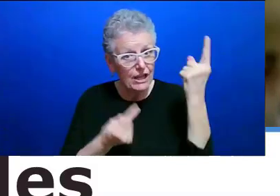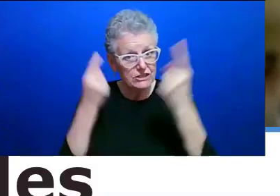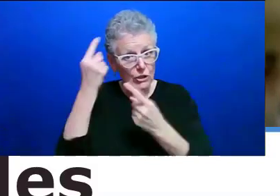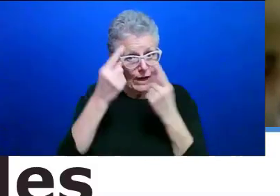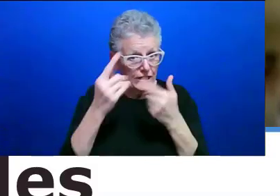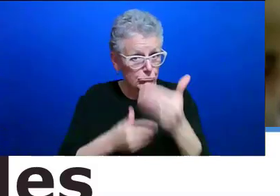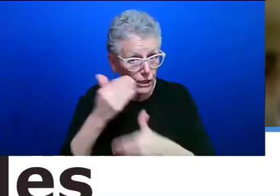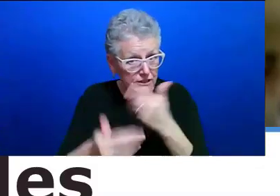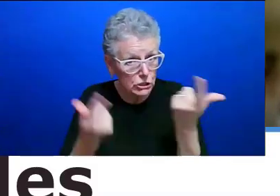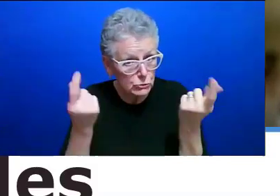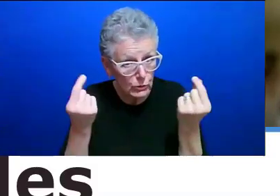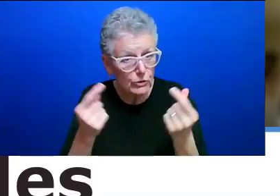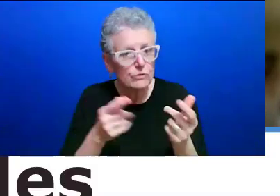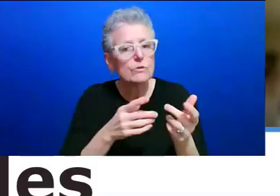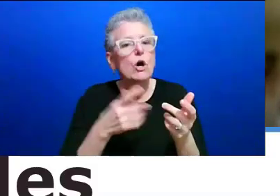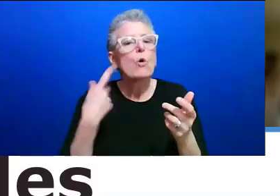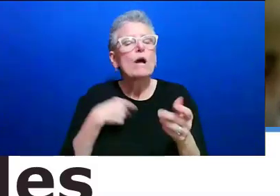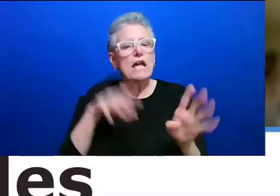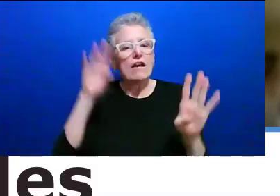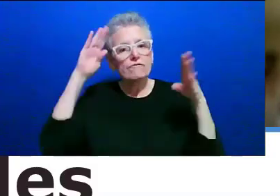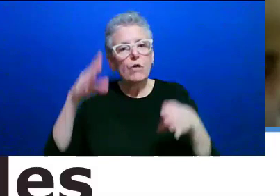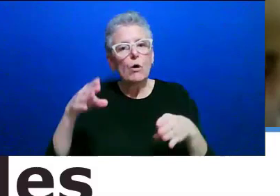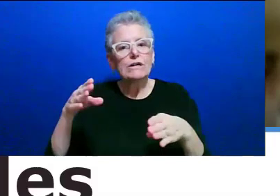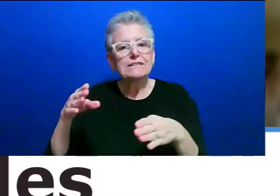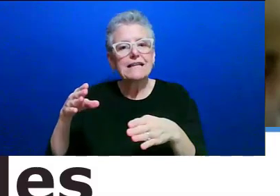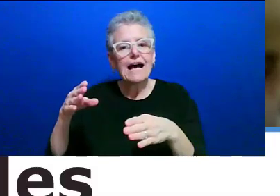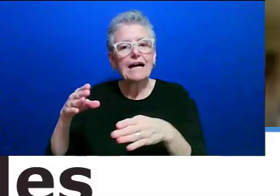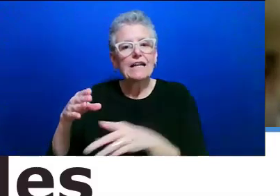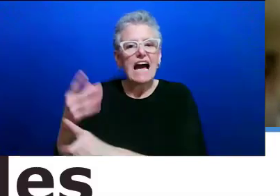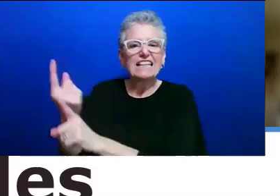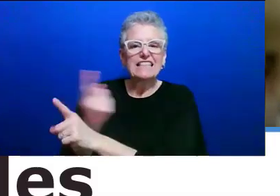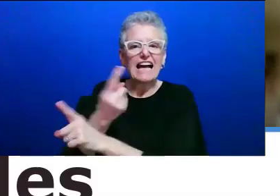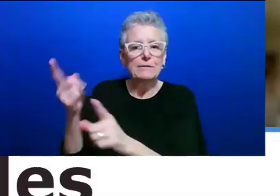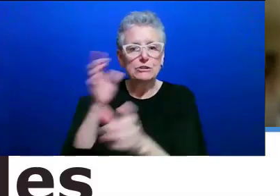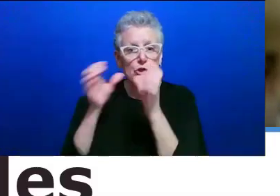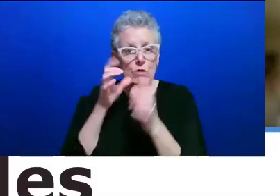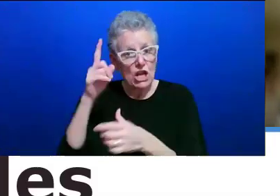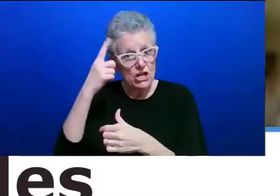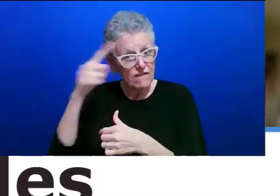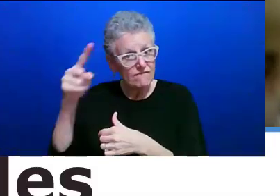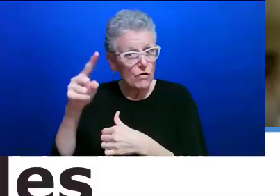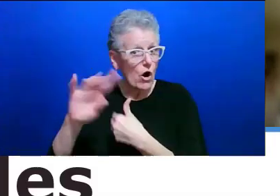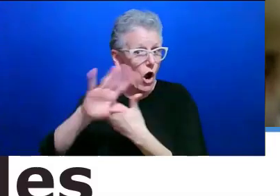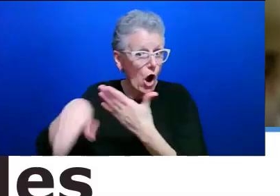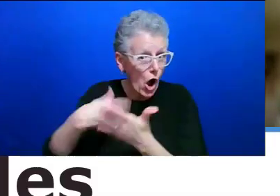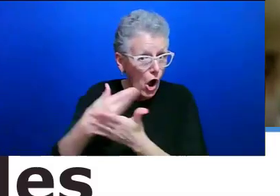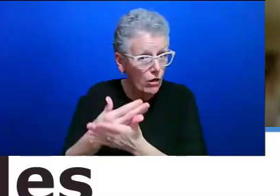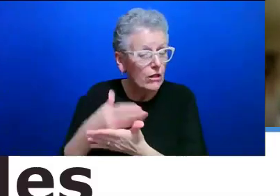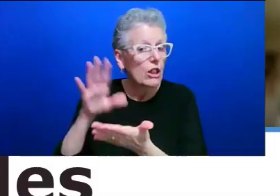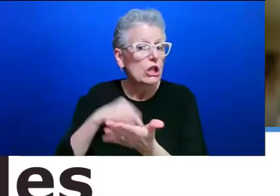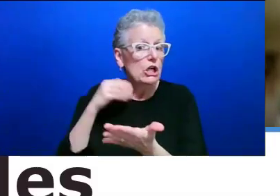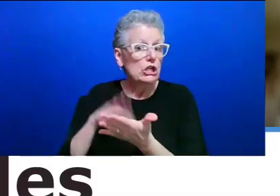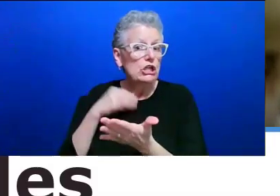We focus on autonomous communication for all learners. And lastly, we talk about math.